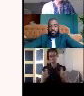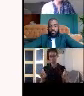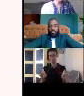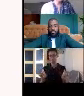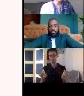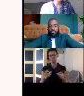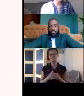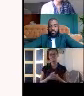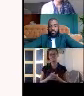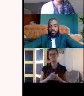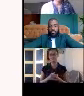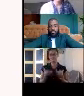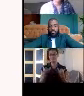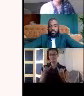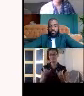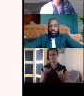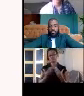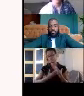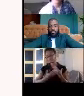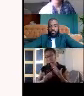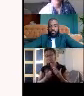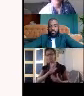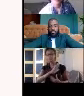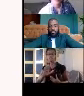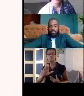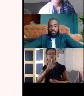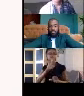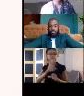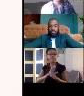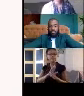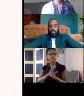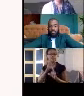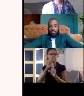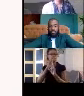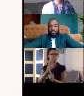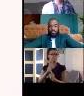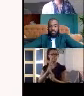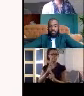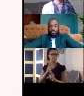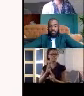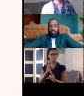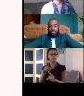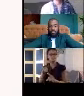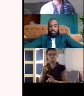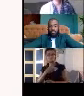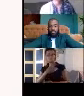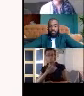starting today that you'd like to share of anti-racist commitments, you put them in the